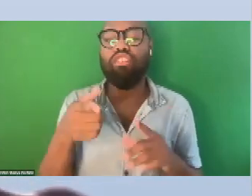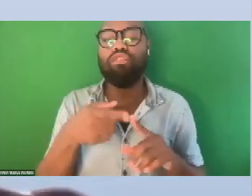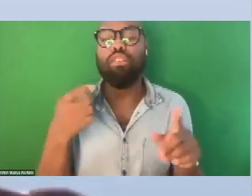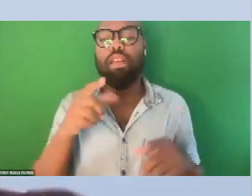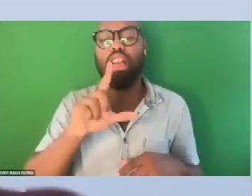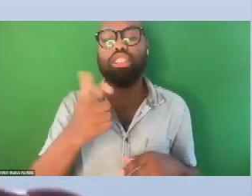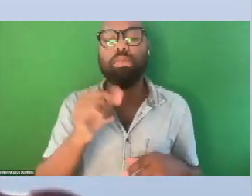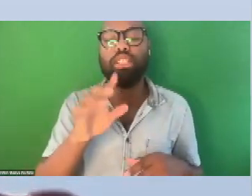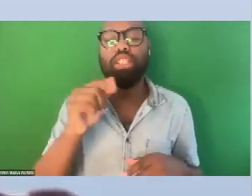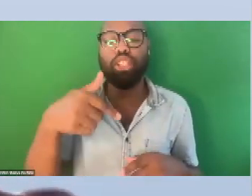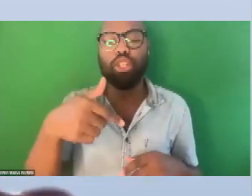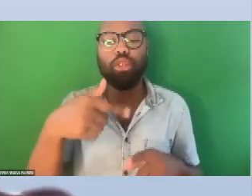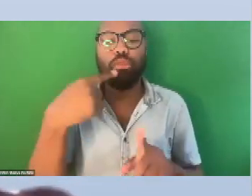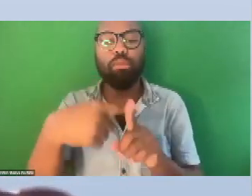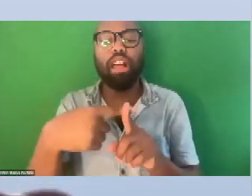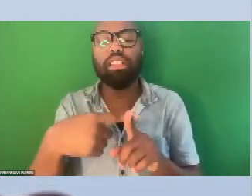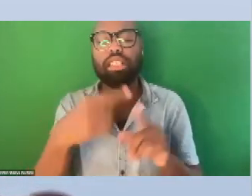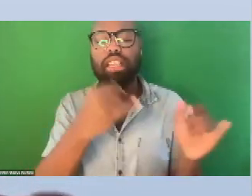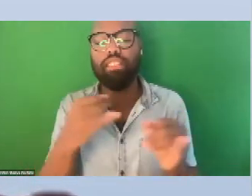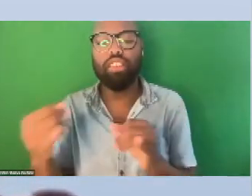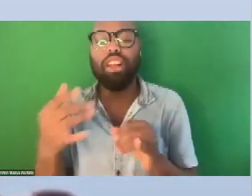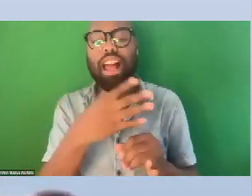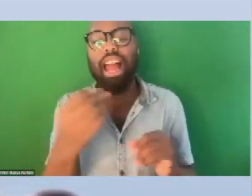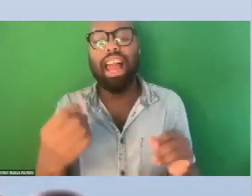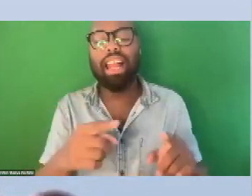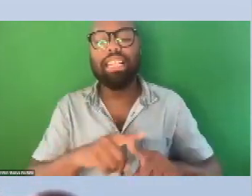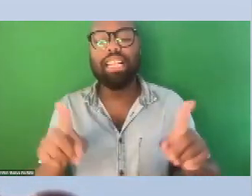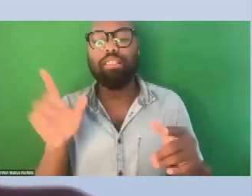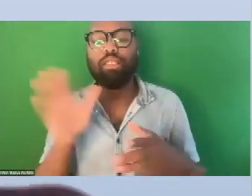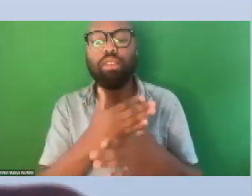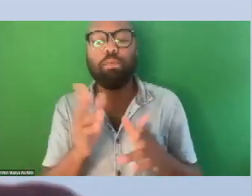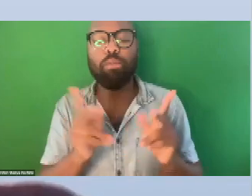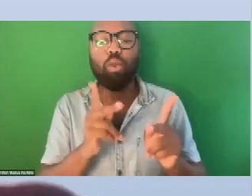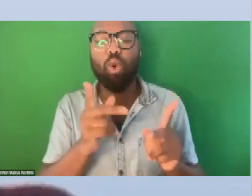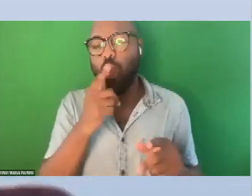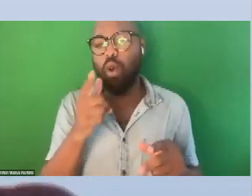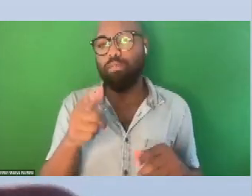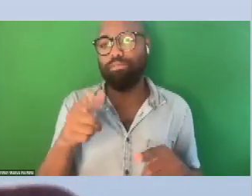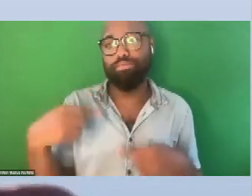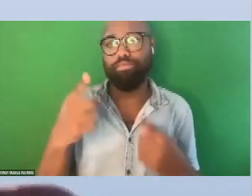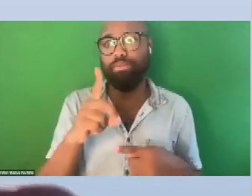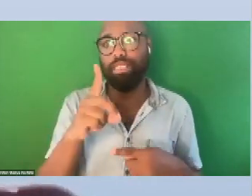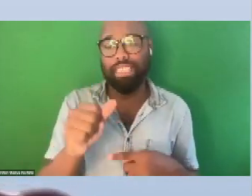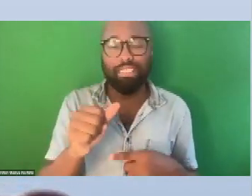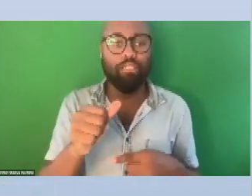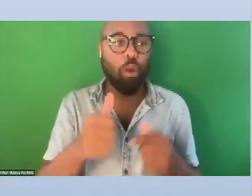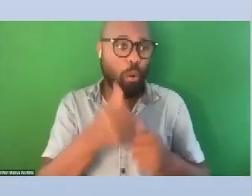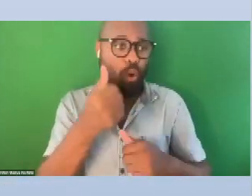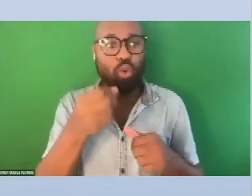And also the distinctions between people who have been disabled for most or all of their lives and people who have only